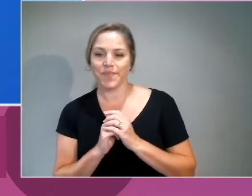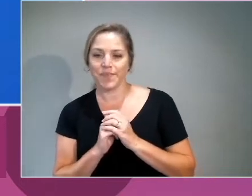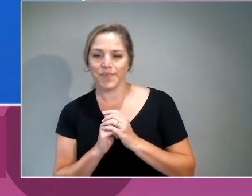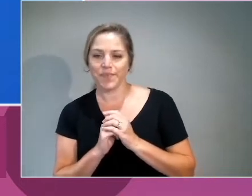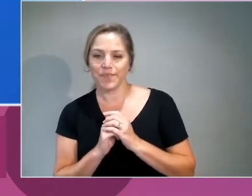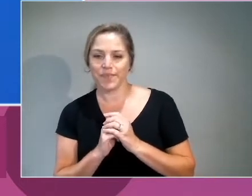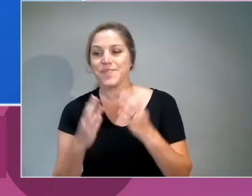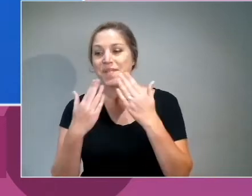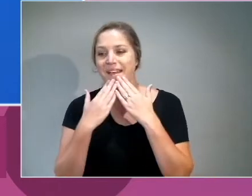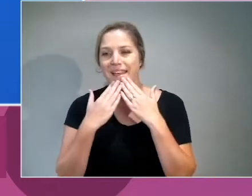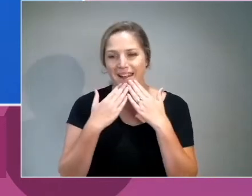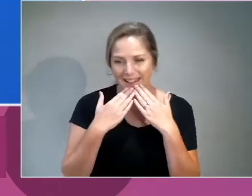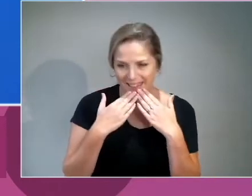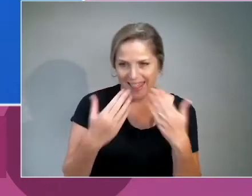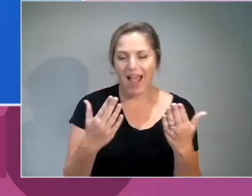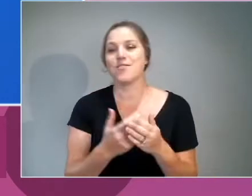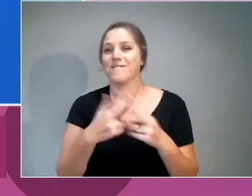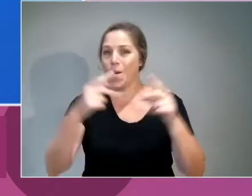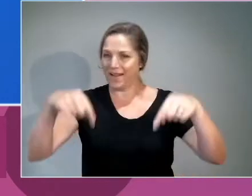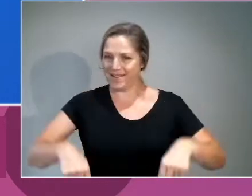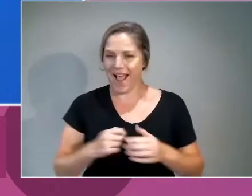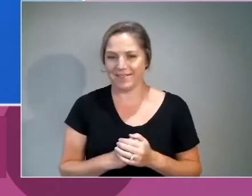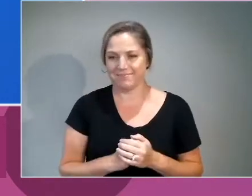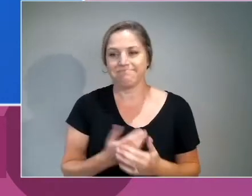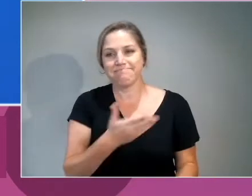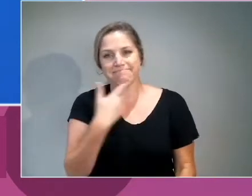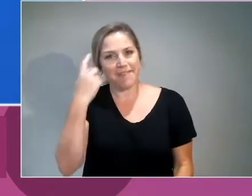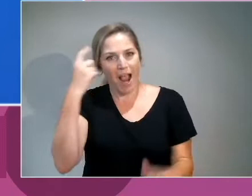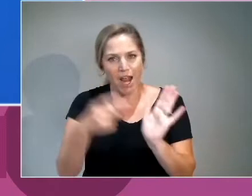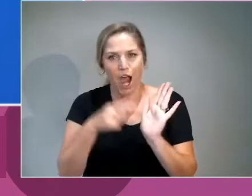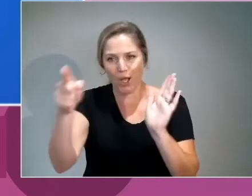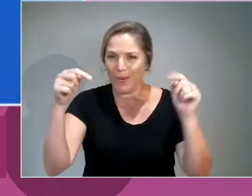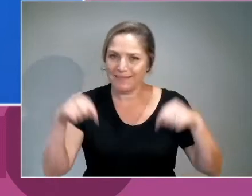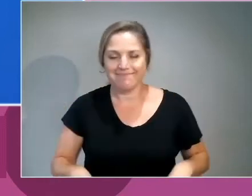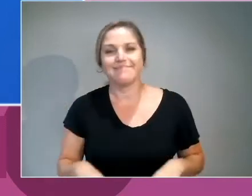acknowledging the traditional custodians of the land from where I am joining you today.